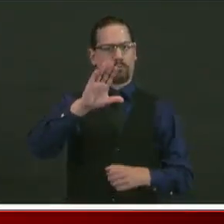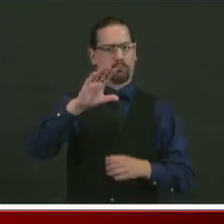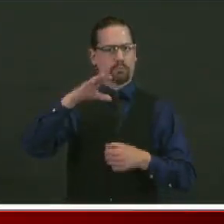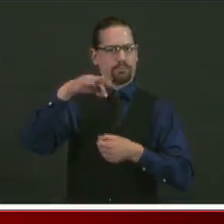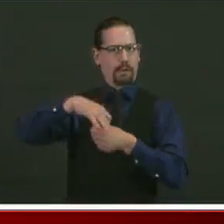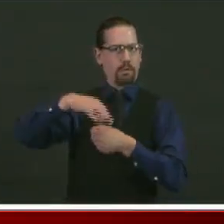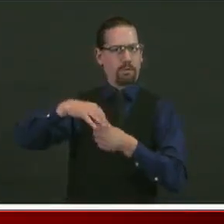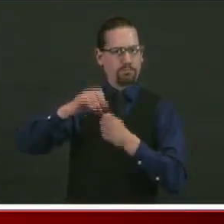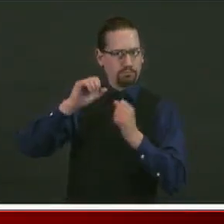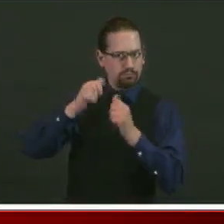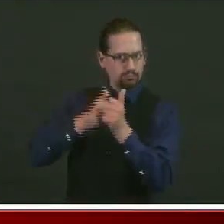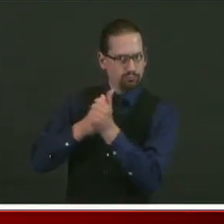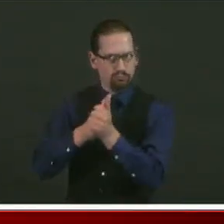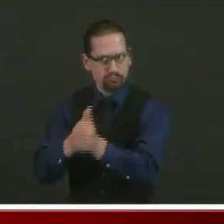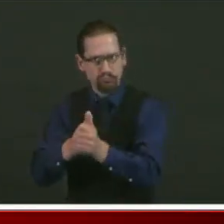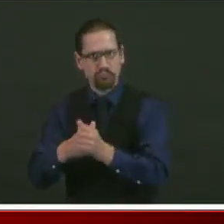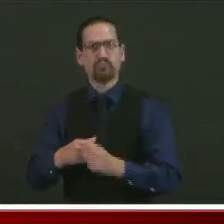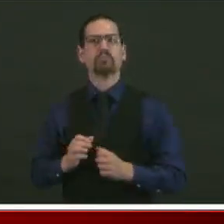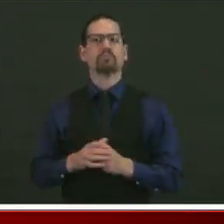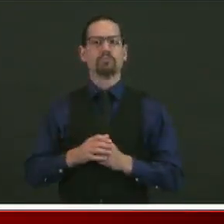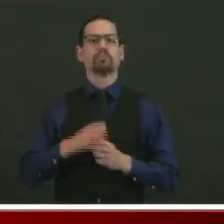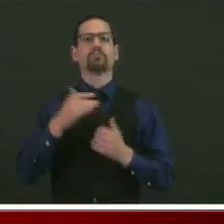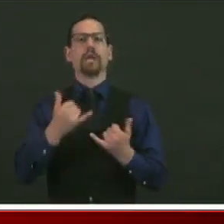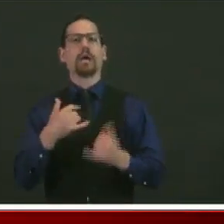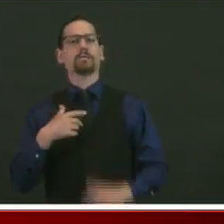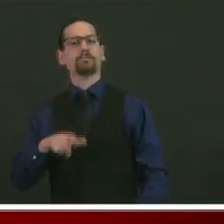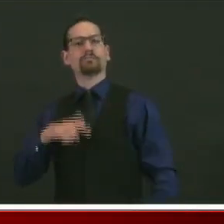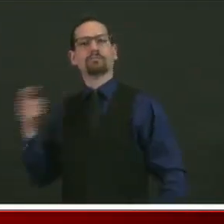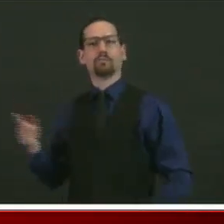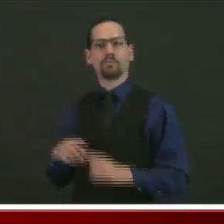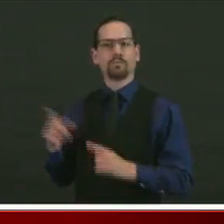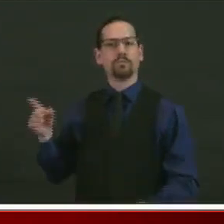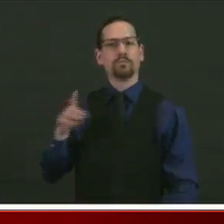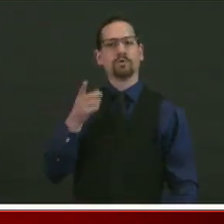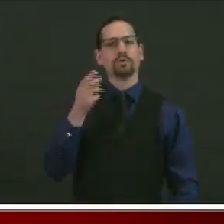THE SECRETARY OF STATE IS DOING A GOOD JOB WORKING HARD TO MAKE SURE THIS HAPPENS. THEY WILL BE AVAILABLE TO HELP YOU.